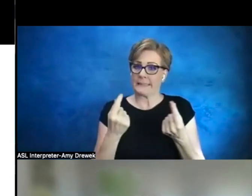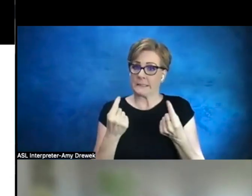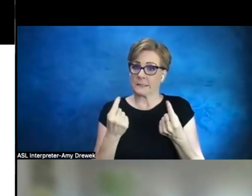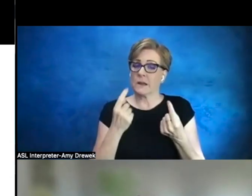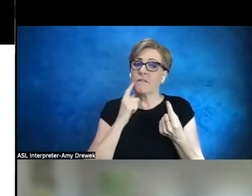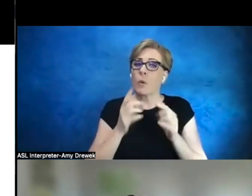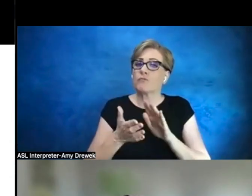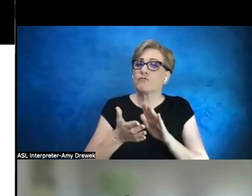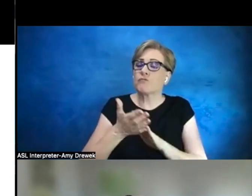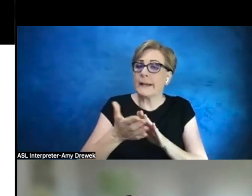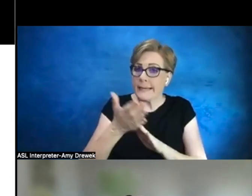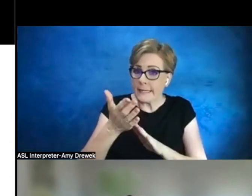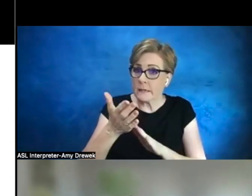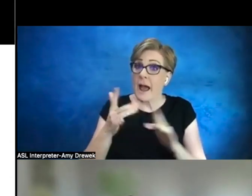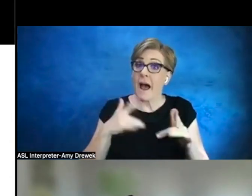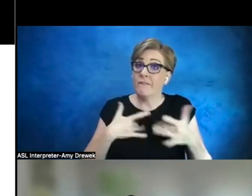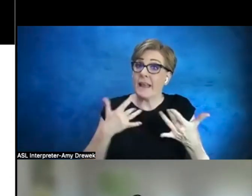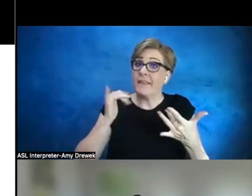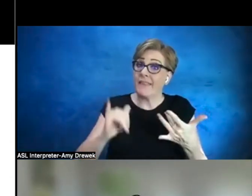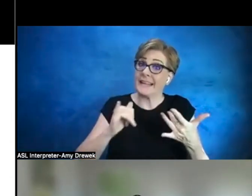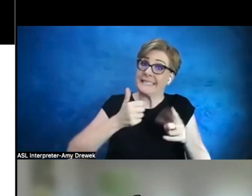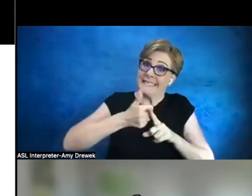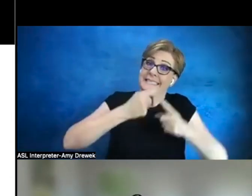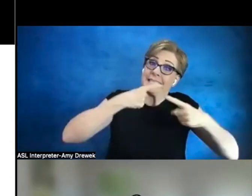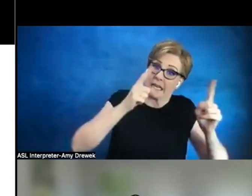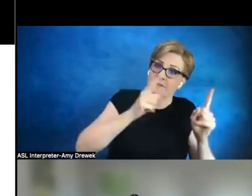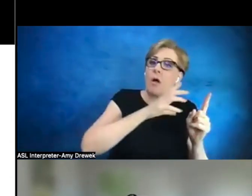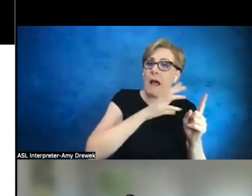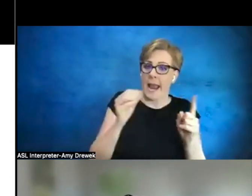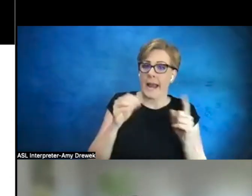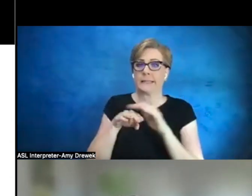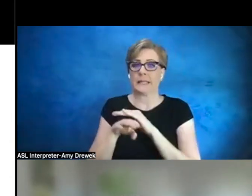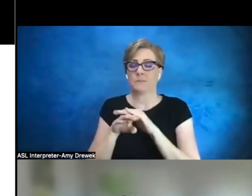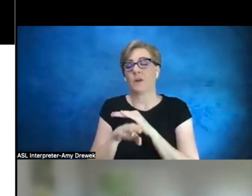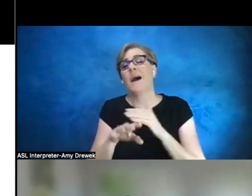I want to acknowledge that I'm talking to a lot of folks on this call who are very well